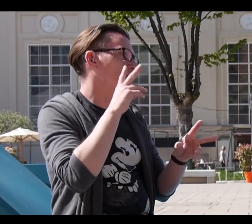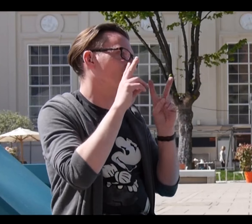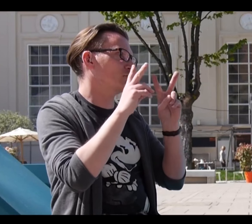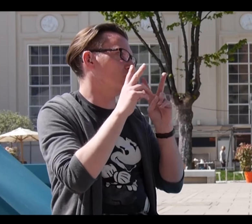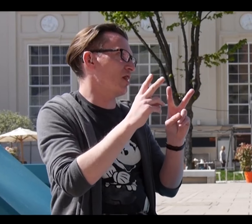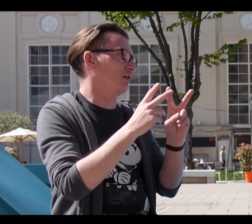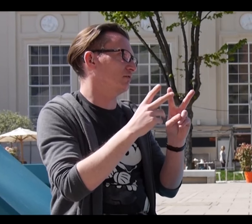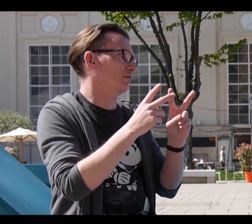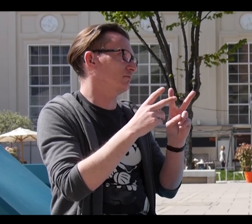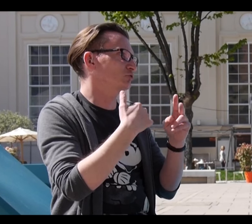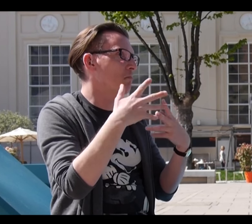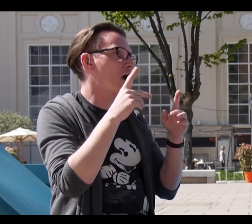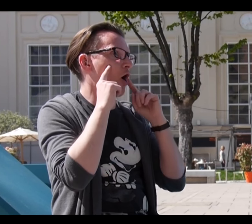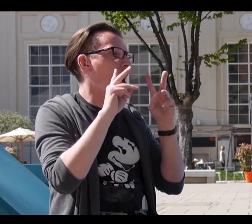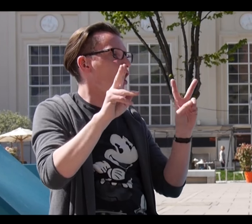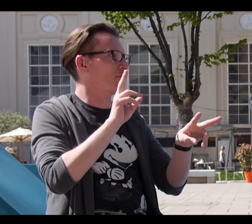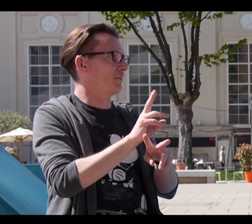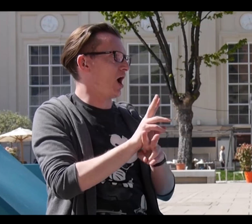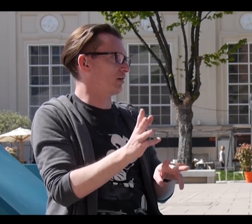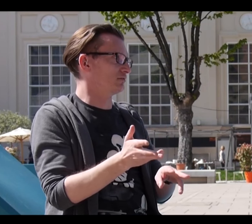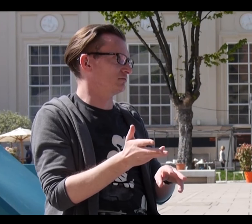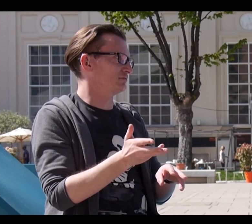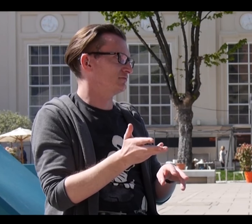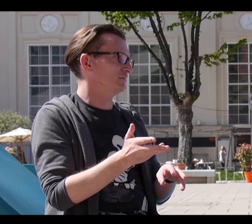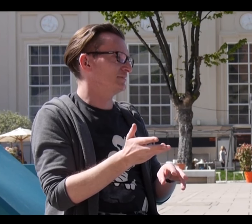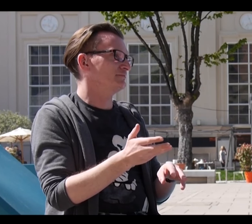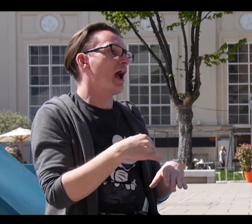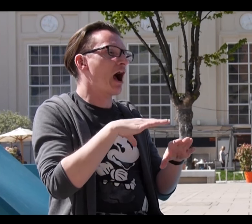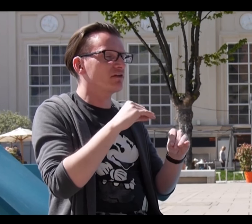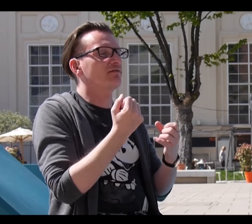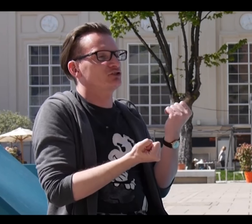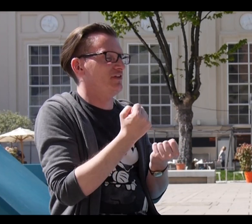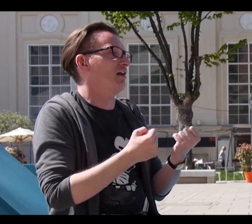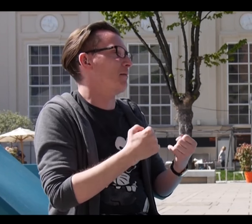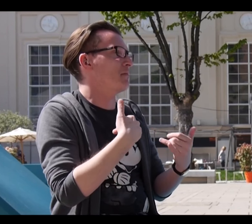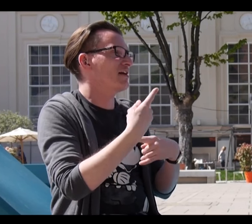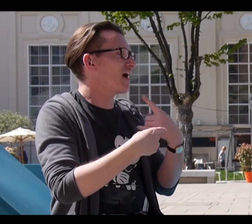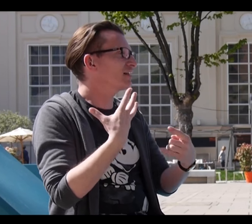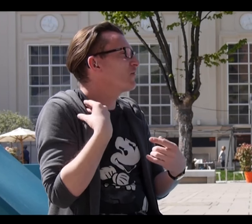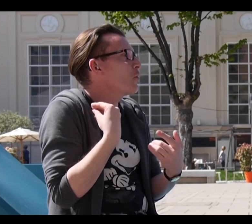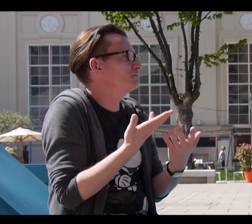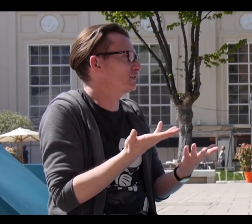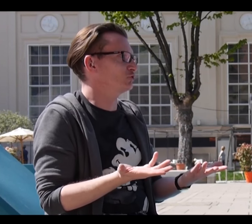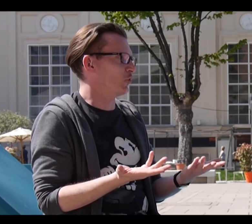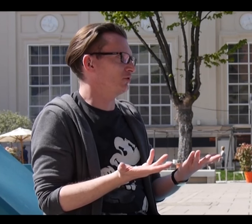I'm strong on my visual orientation, I have to be more concentrated. Sure, in the beginning of my internship at Kindergarten it was hard, but it has developed.